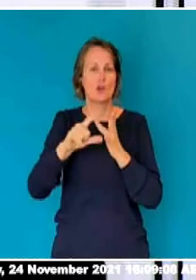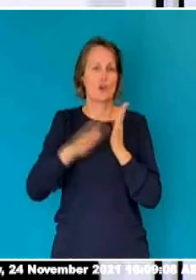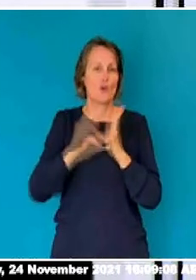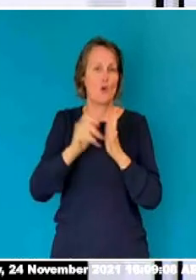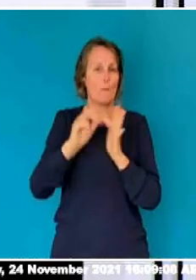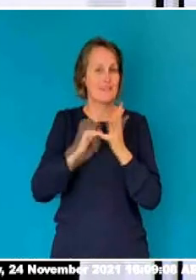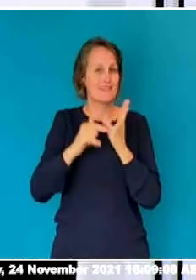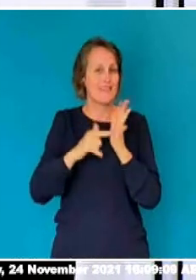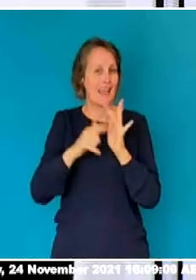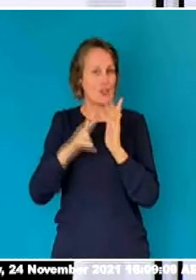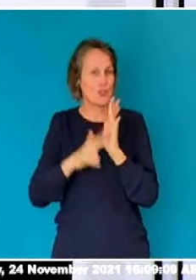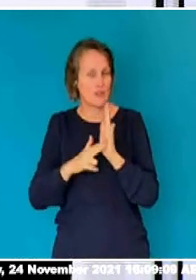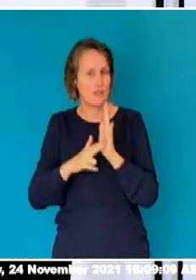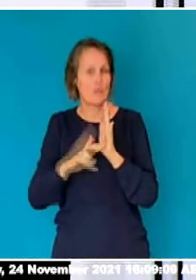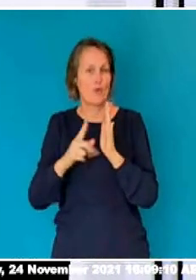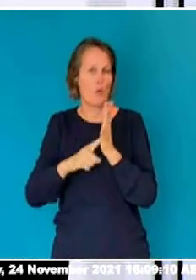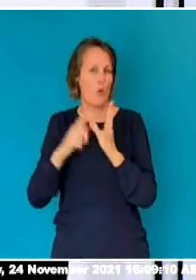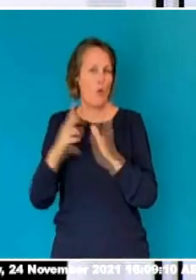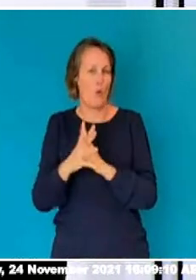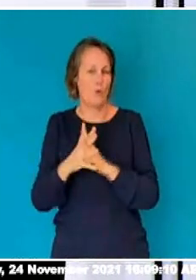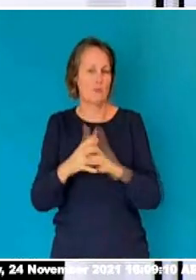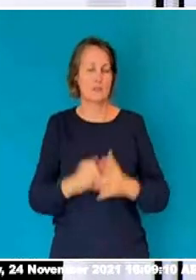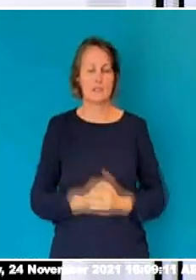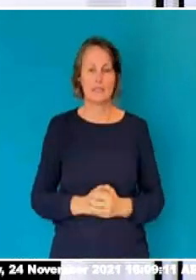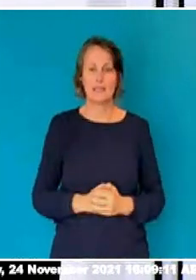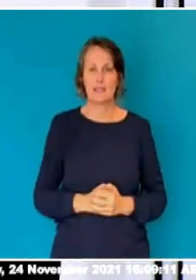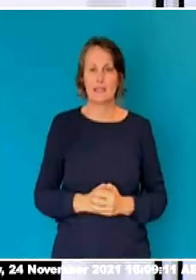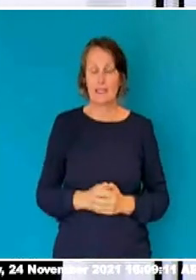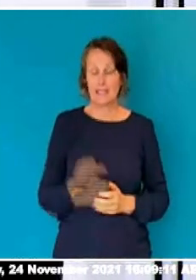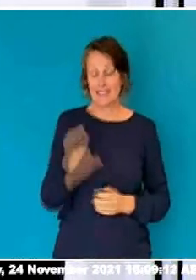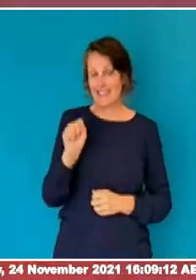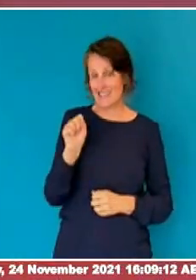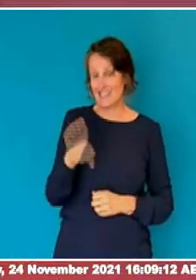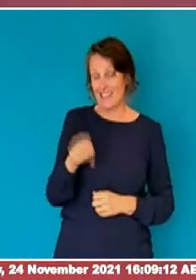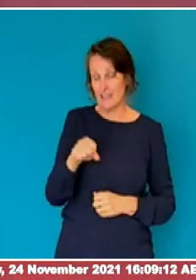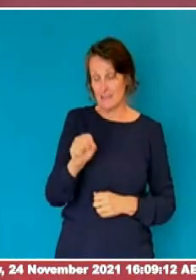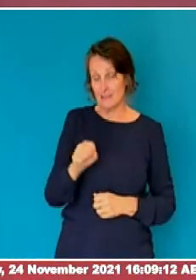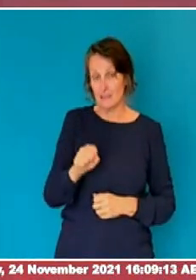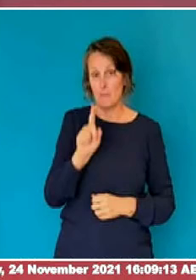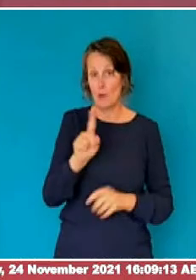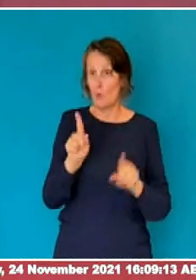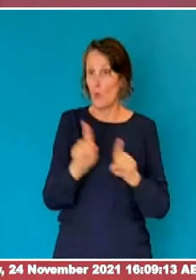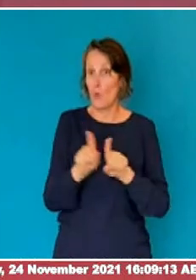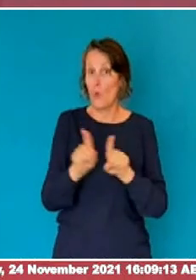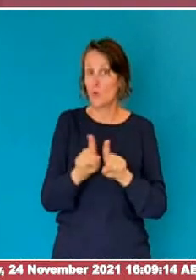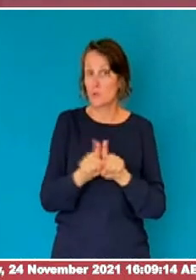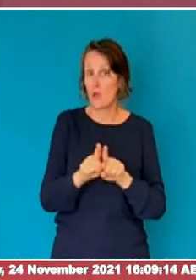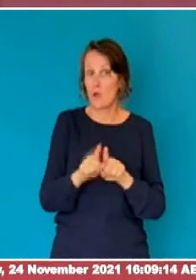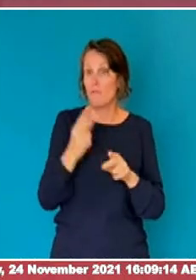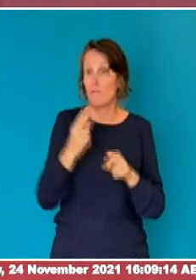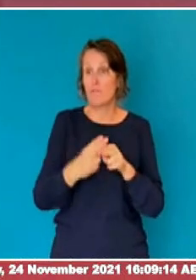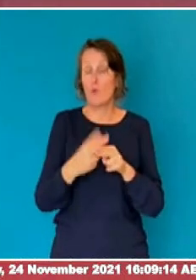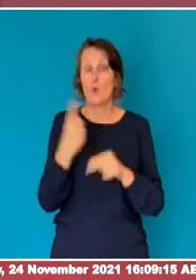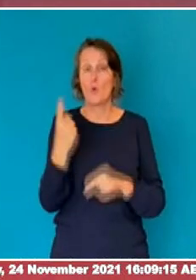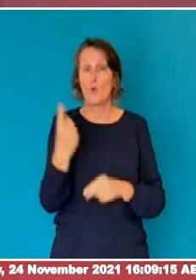It relates to in that specific context, but we also do that for people who